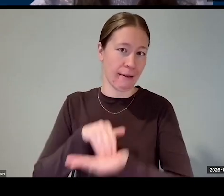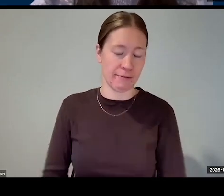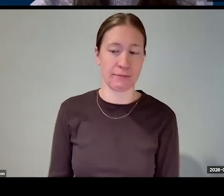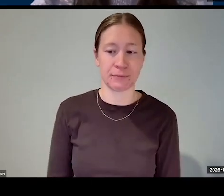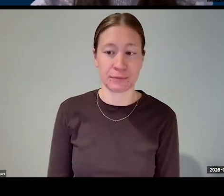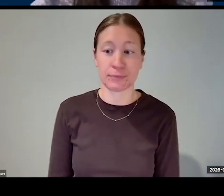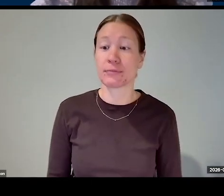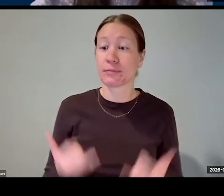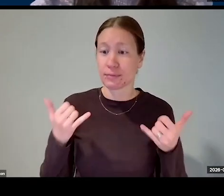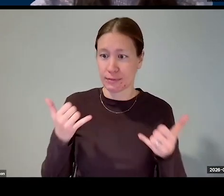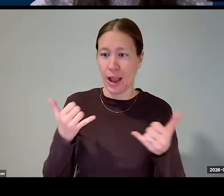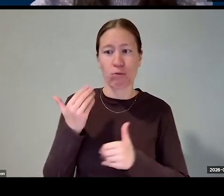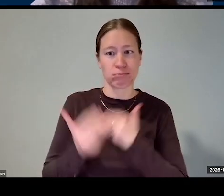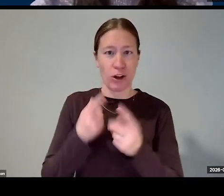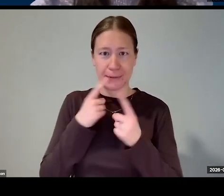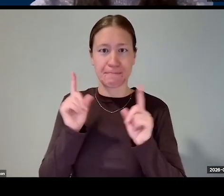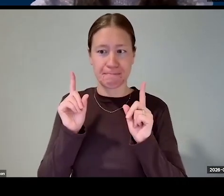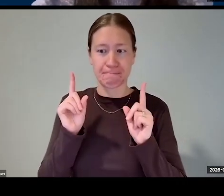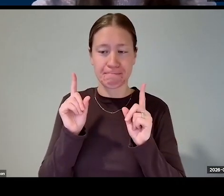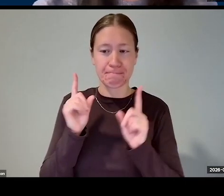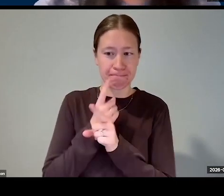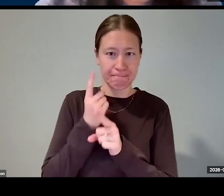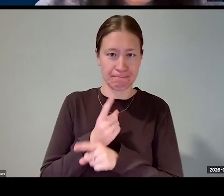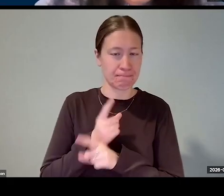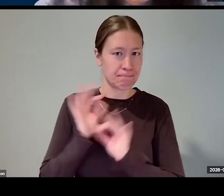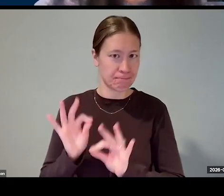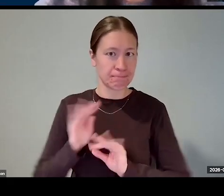it looks like it processed all the content correctly. So that's great.